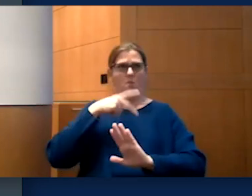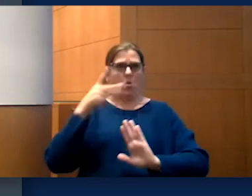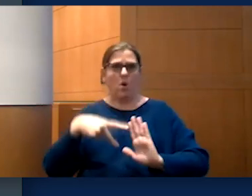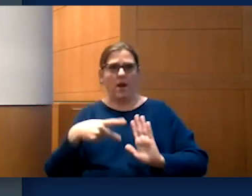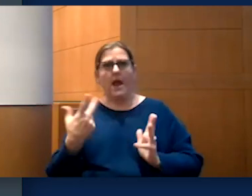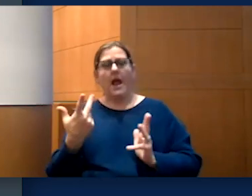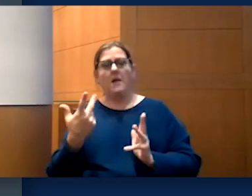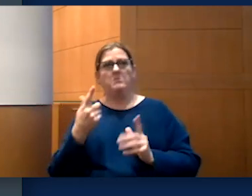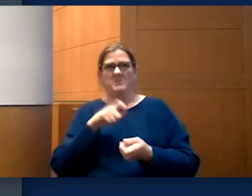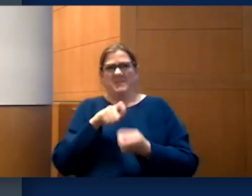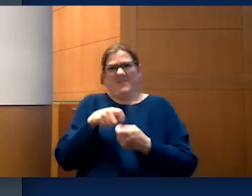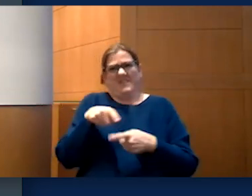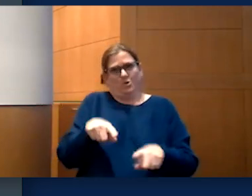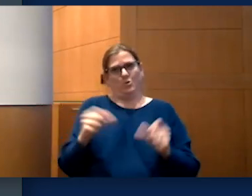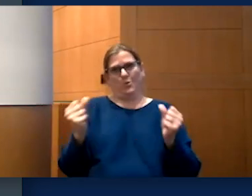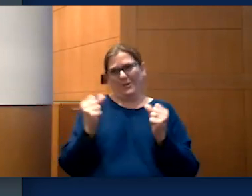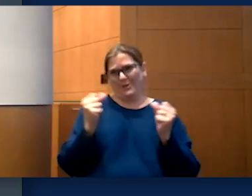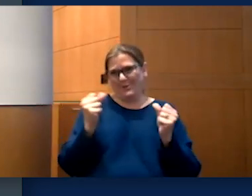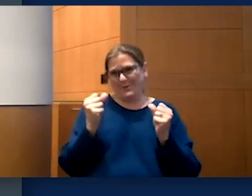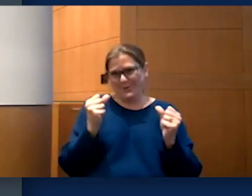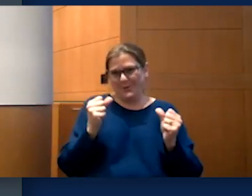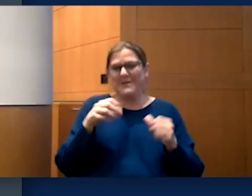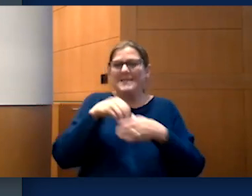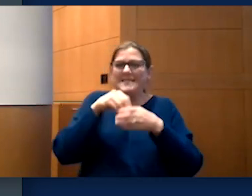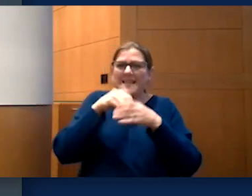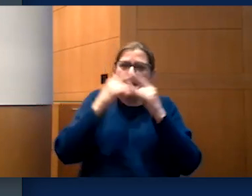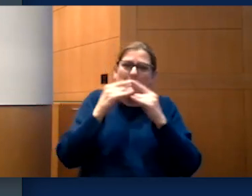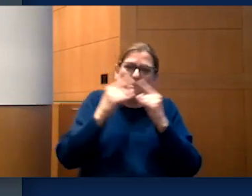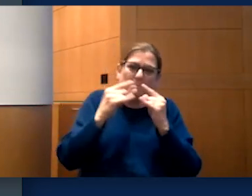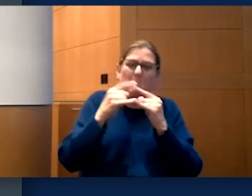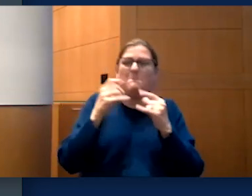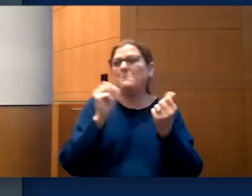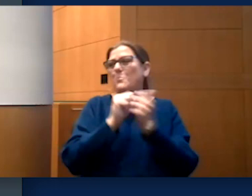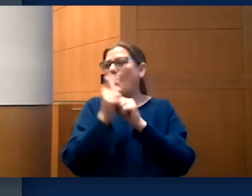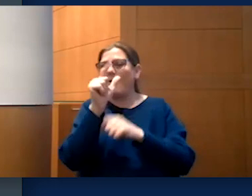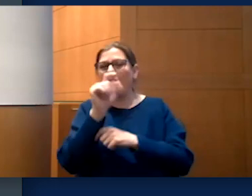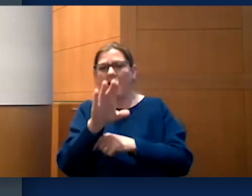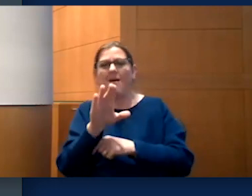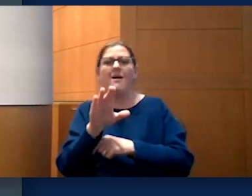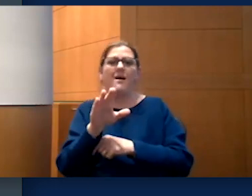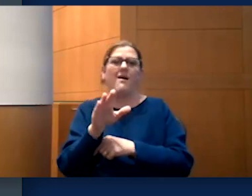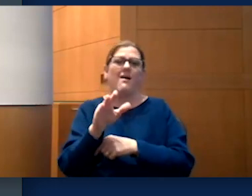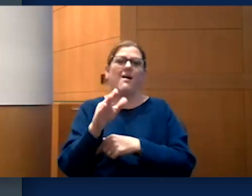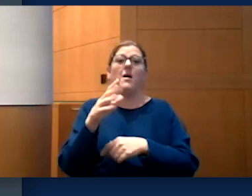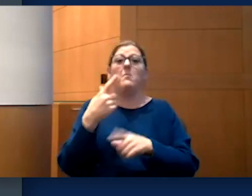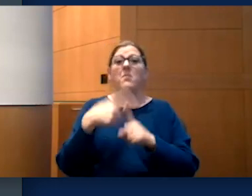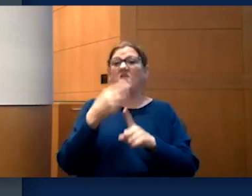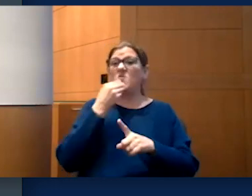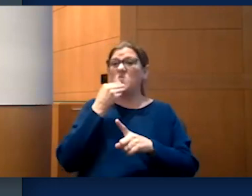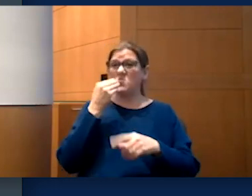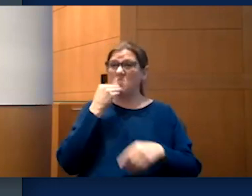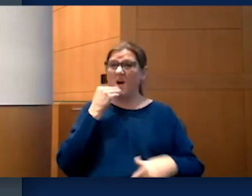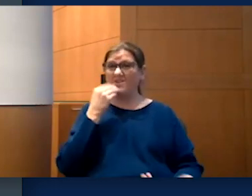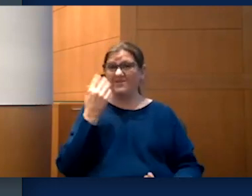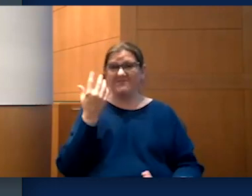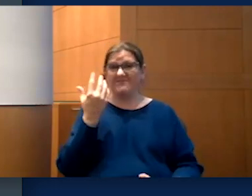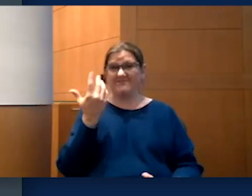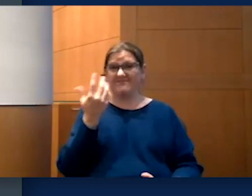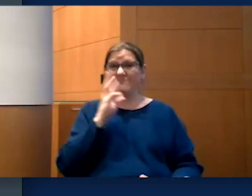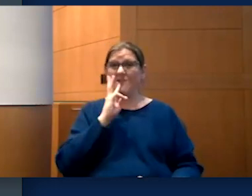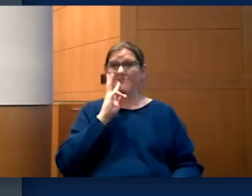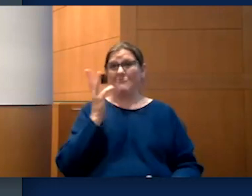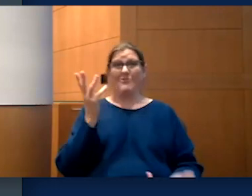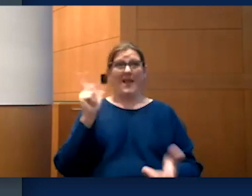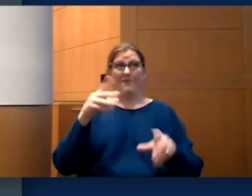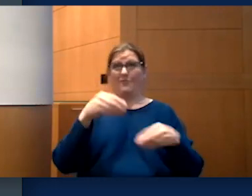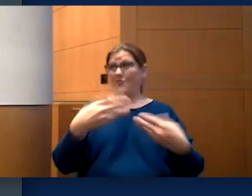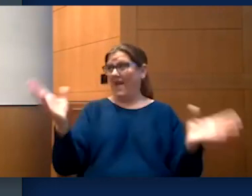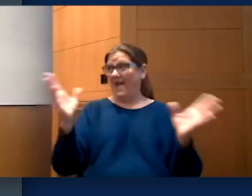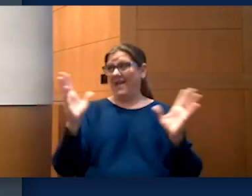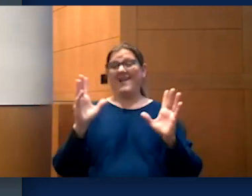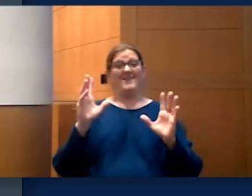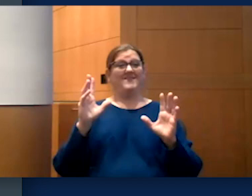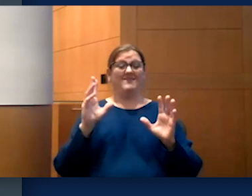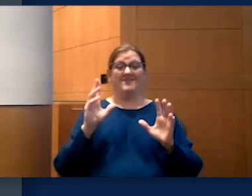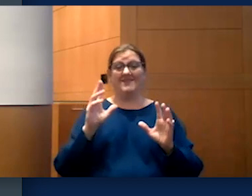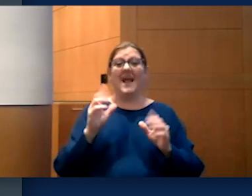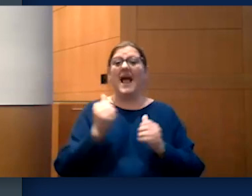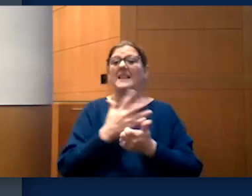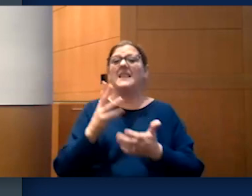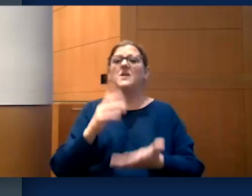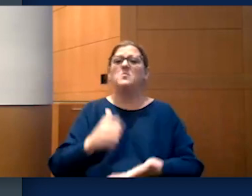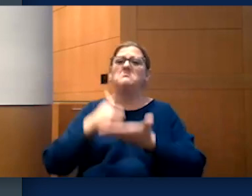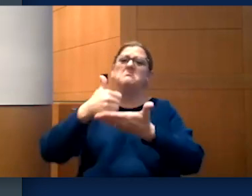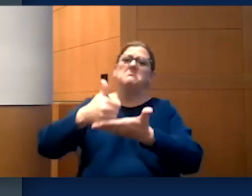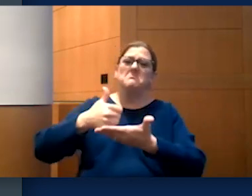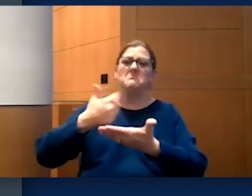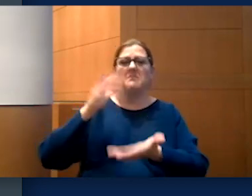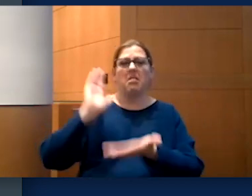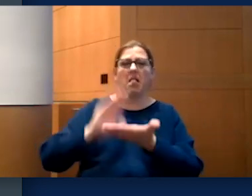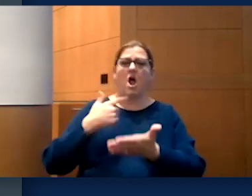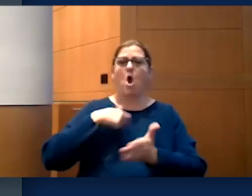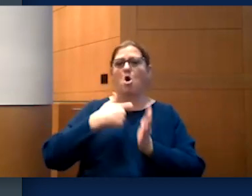coming up in the winter. You know, we need places for indoor camping and our sports club and then food and water, just something that we, you know, want to provide for. You know, anything that will help with our costs is helpful.